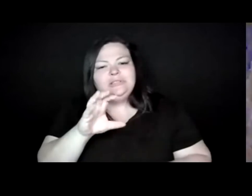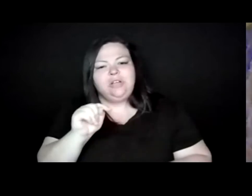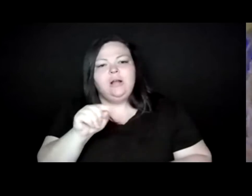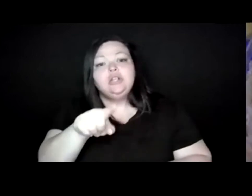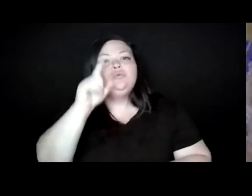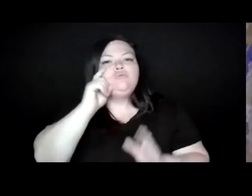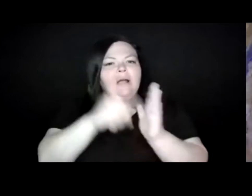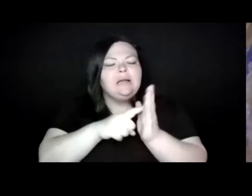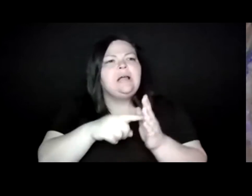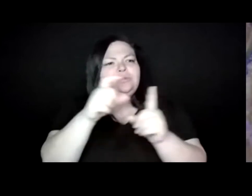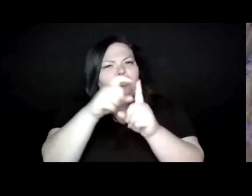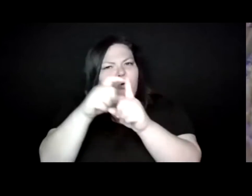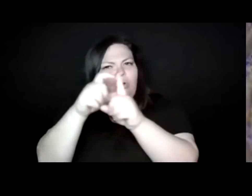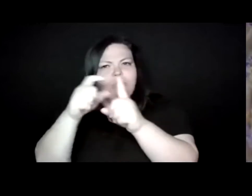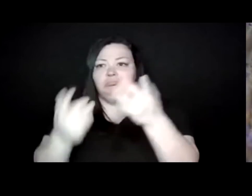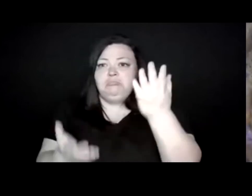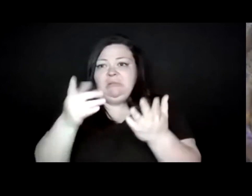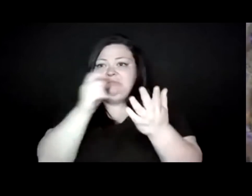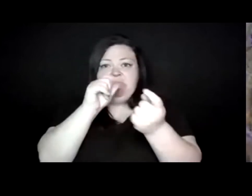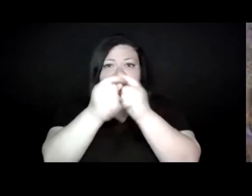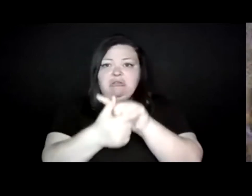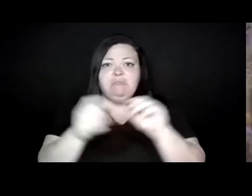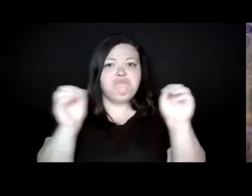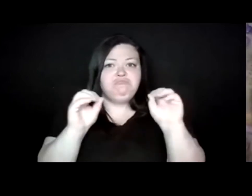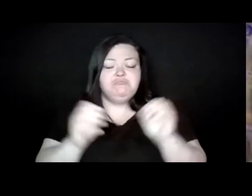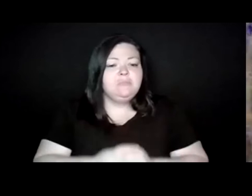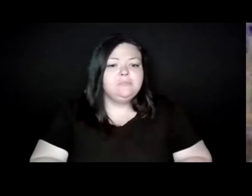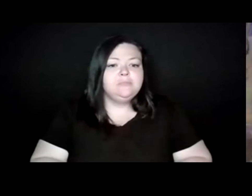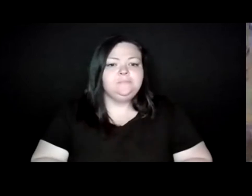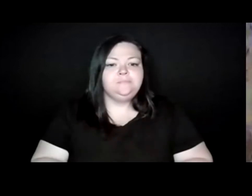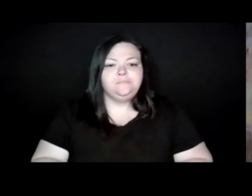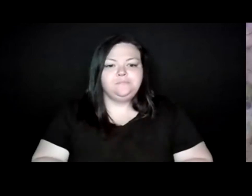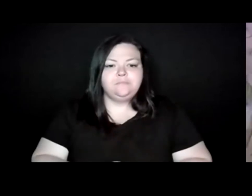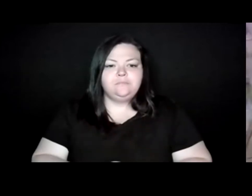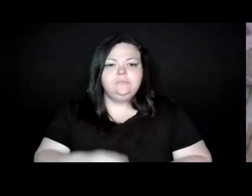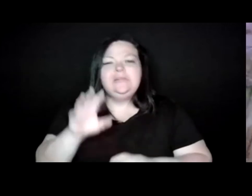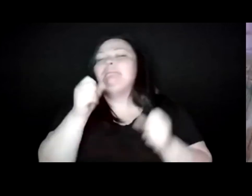awning even if no one ever translated it for you before. an explosion of colors greet you